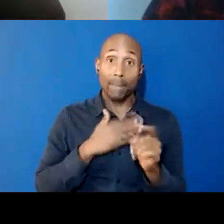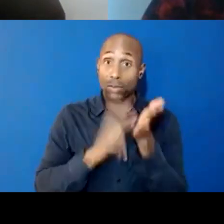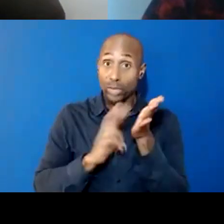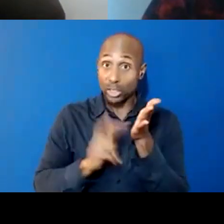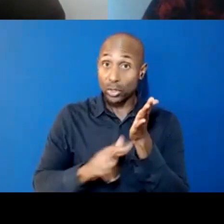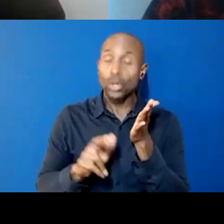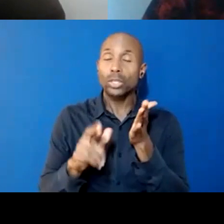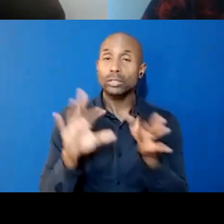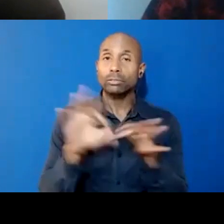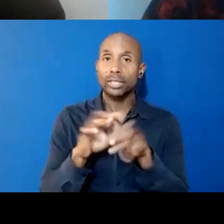within the pandemic.